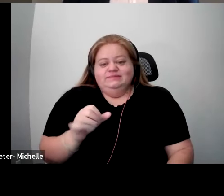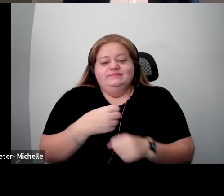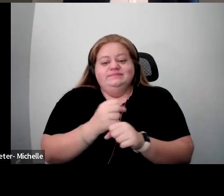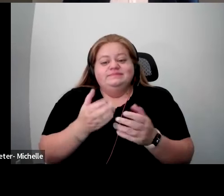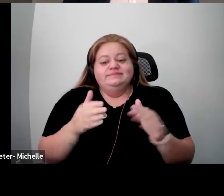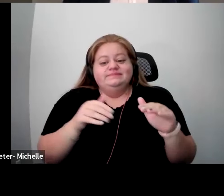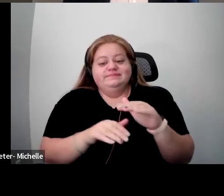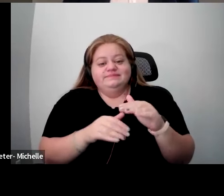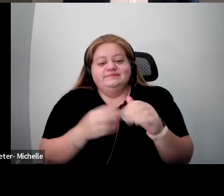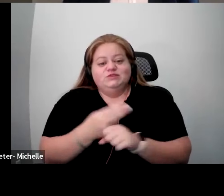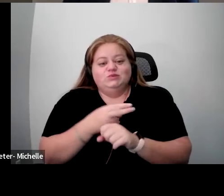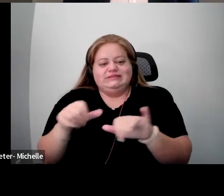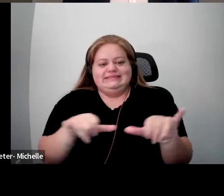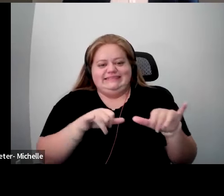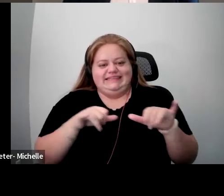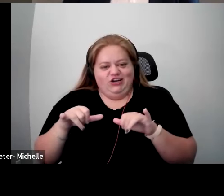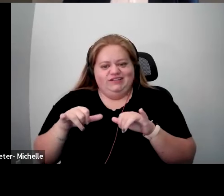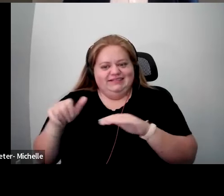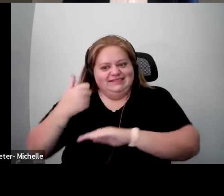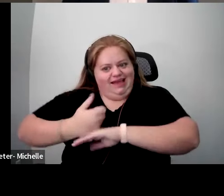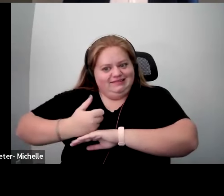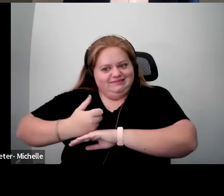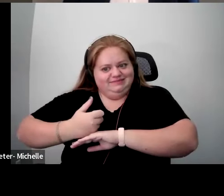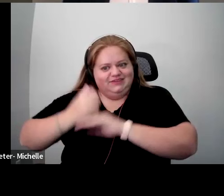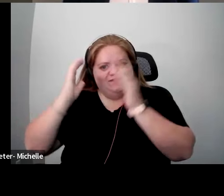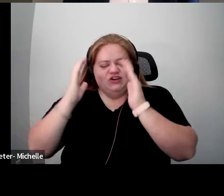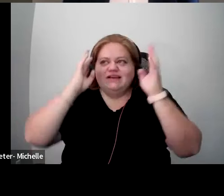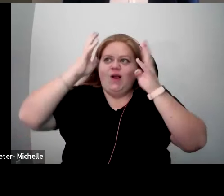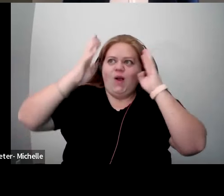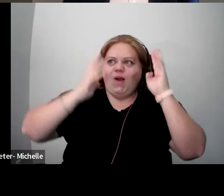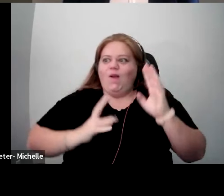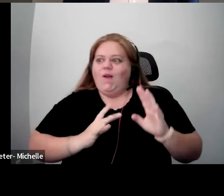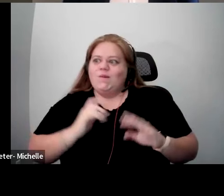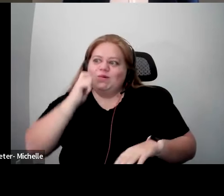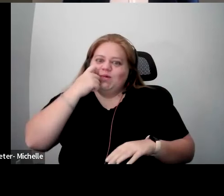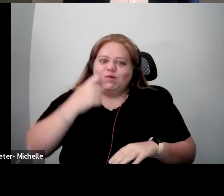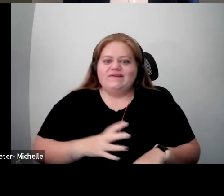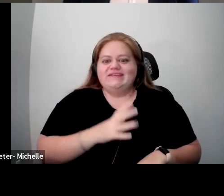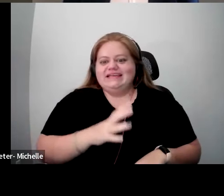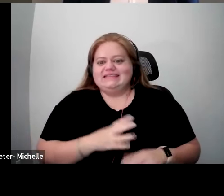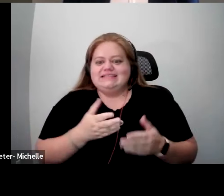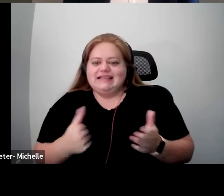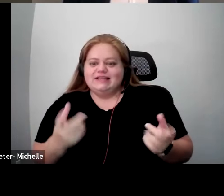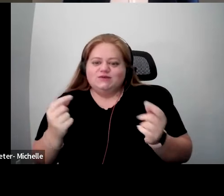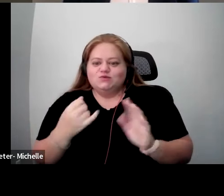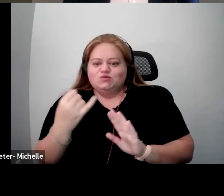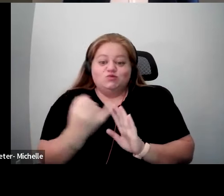use standard ways as opposed to coming up with your own fancy way to draw a symbol.